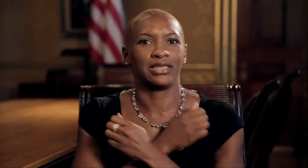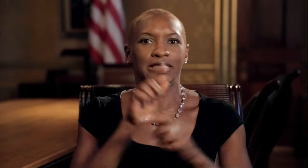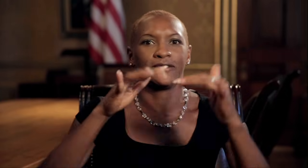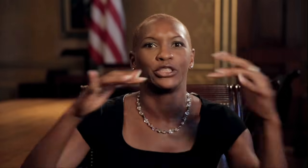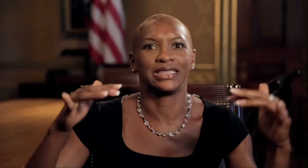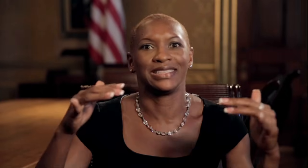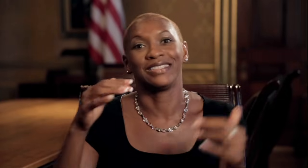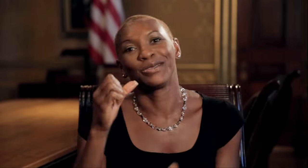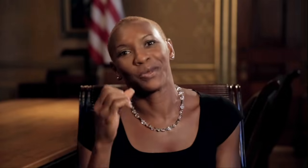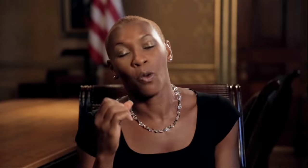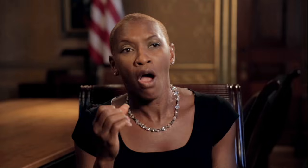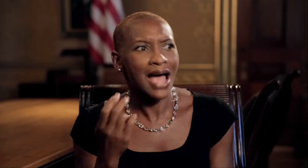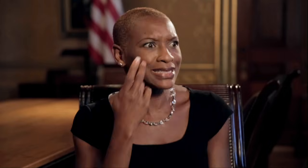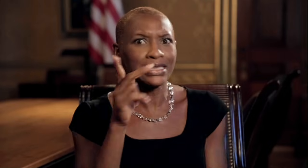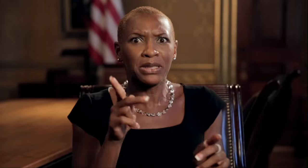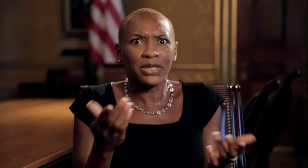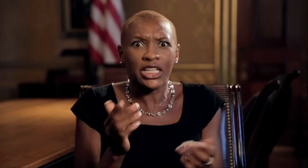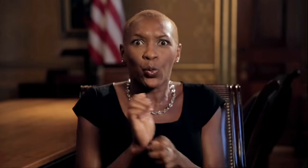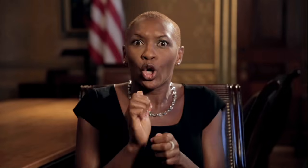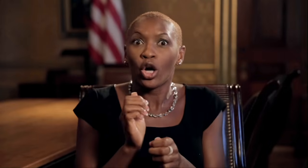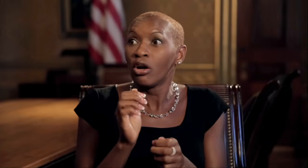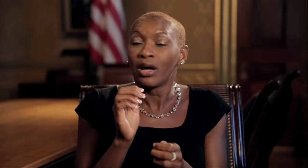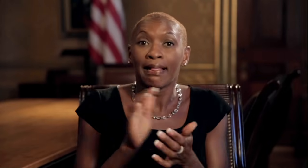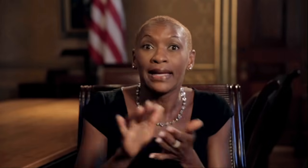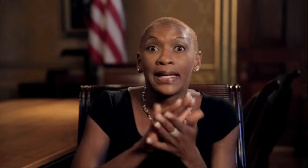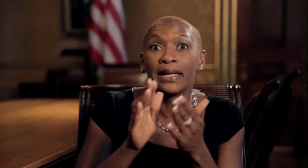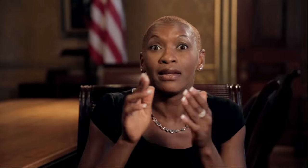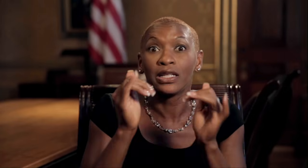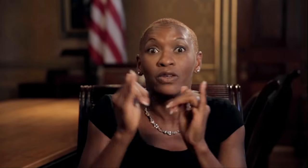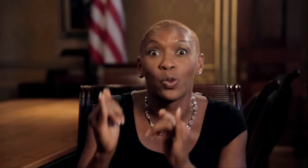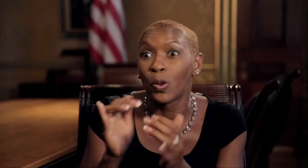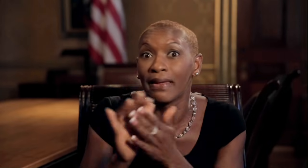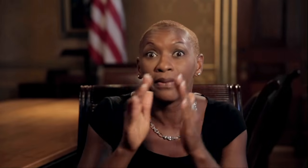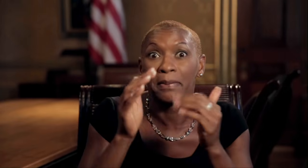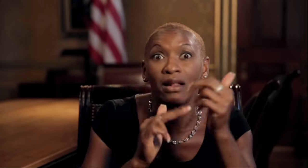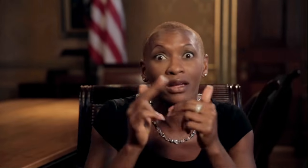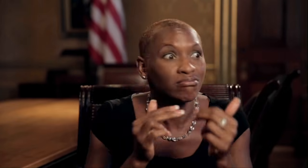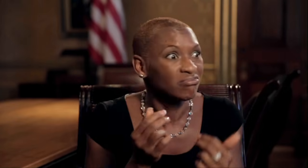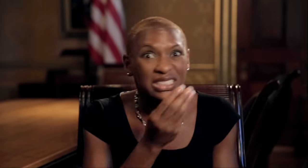So I see people here working, individuals who clean the building,